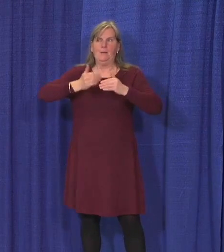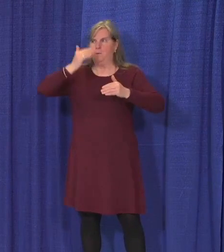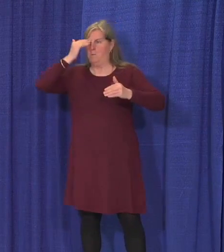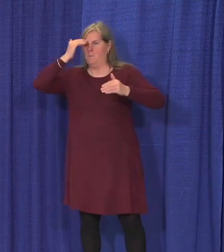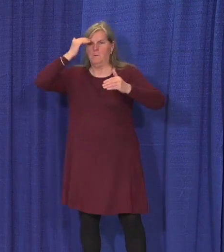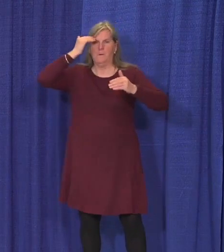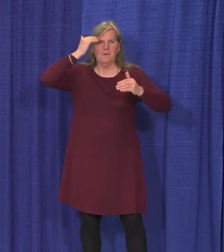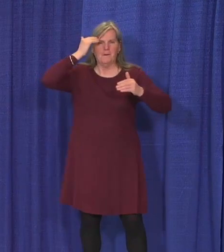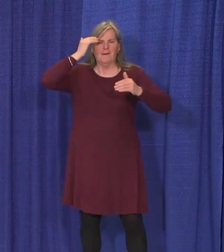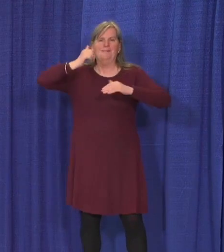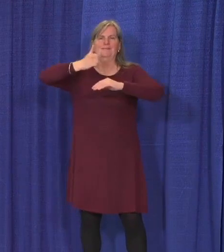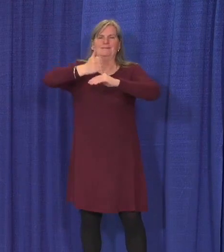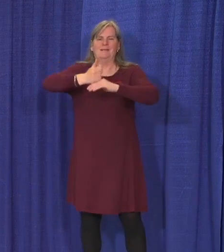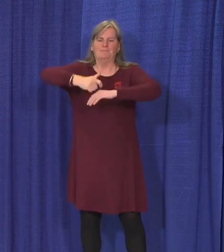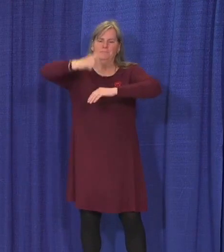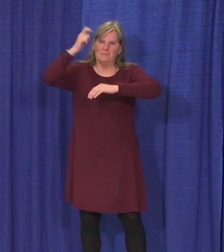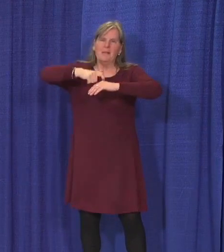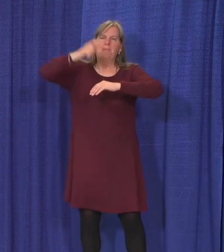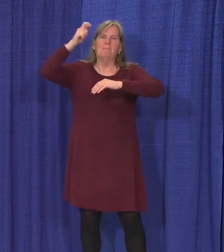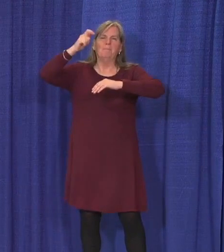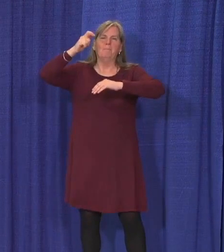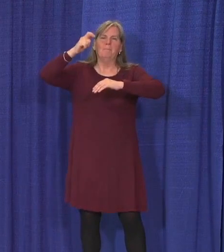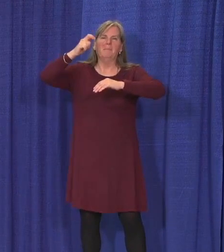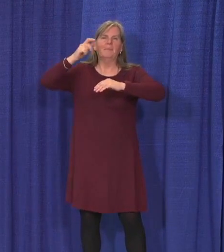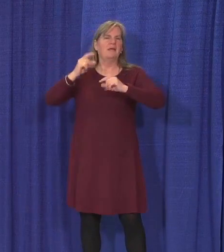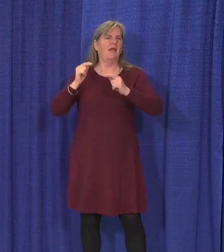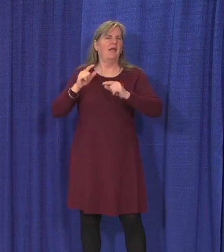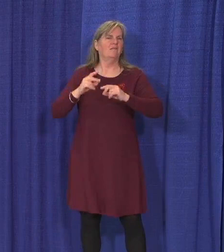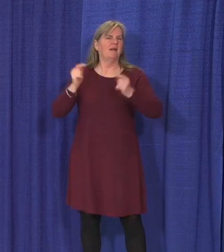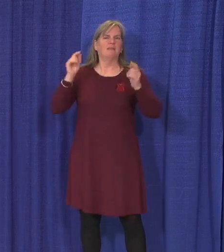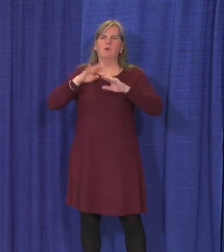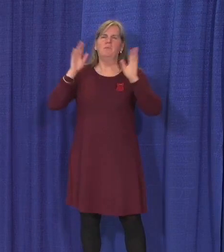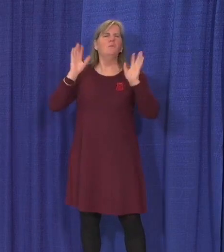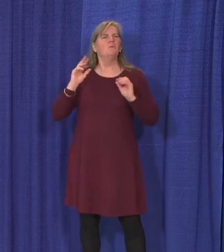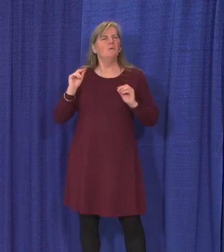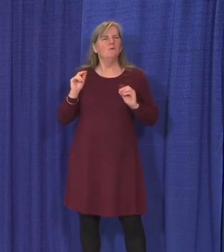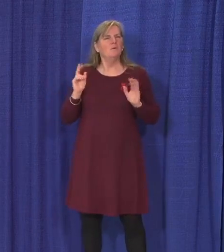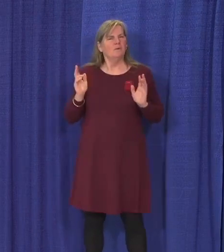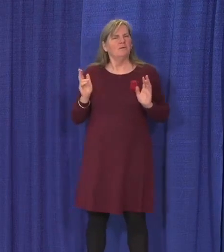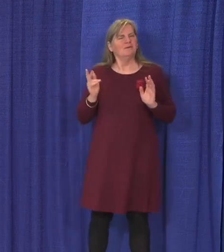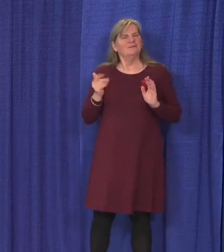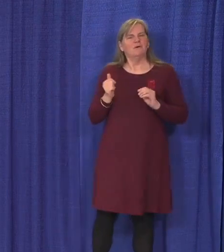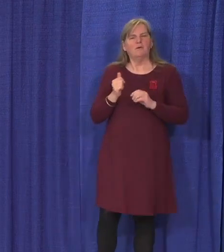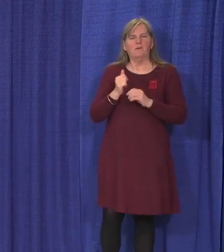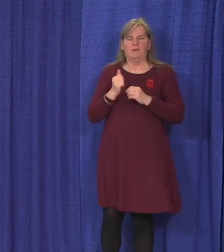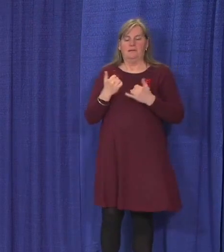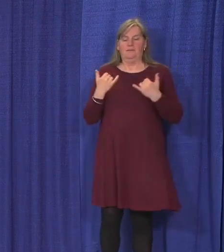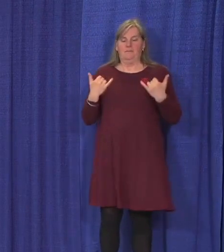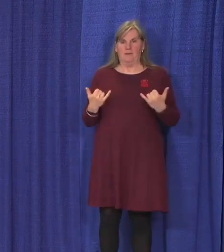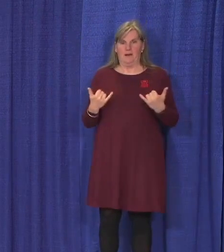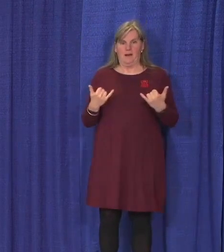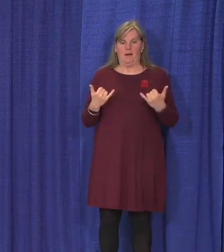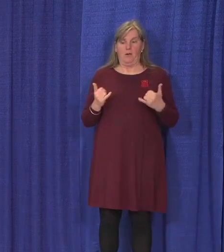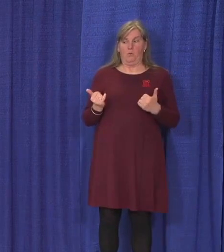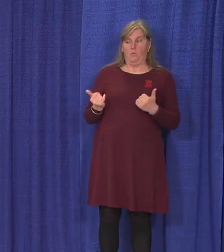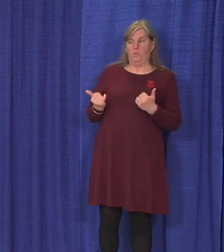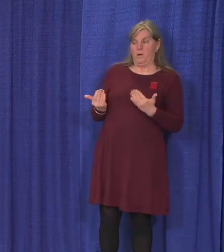recommendation. This is the recommendation and now let's see was physically